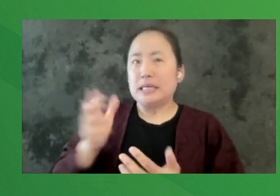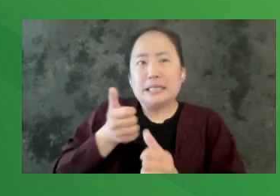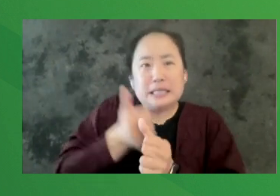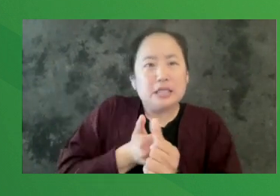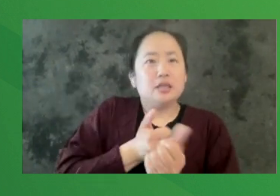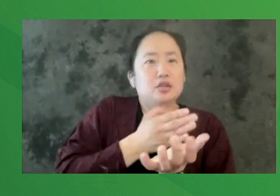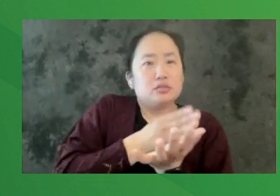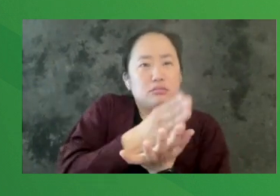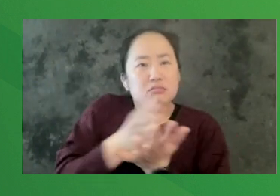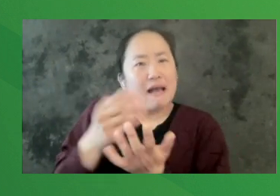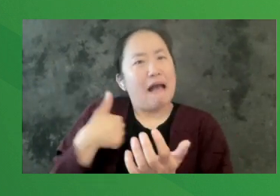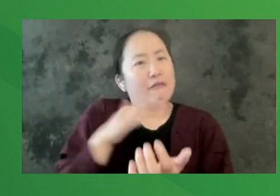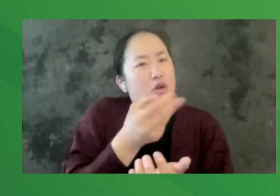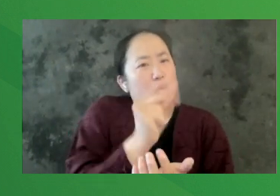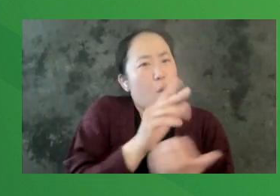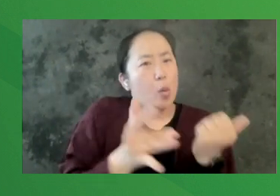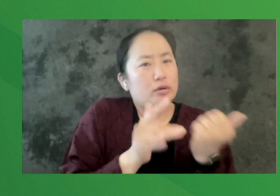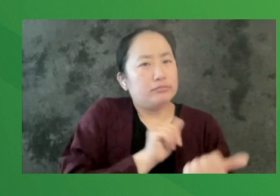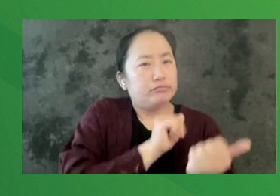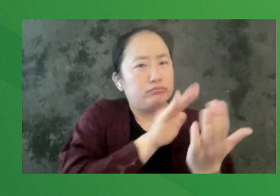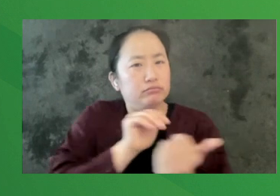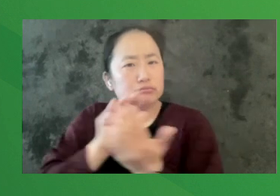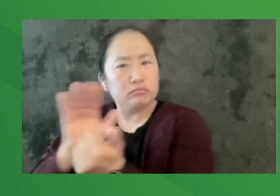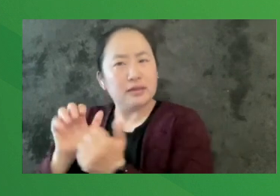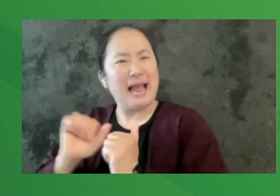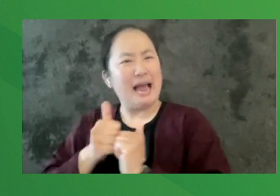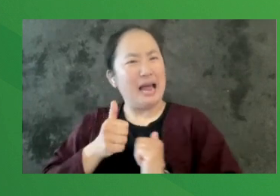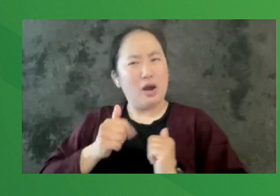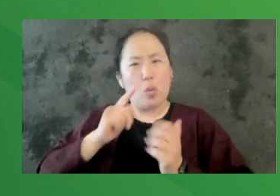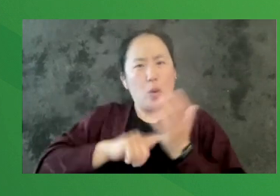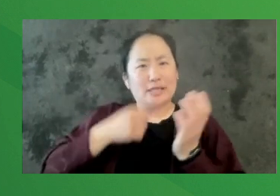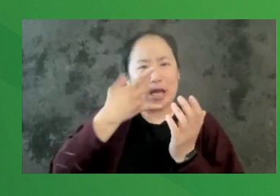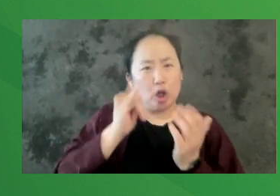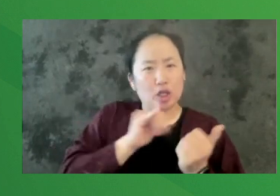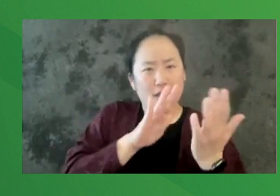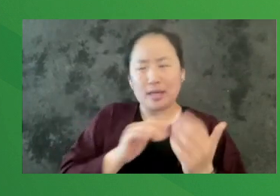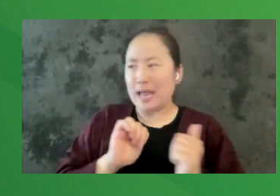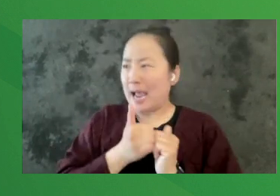us. How do they ensure that their work is valid? How do they test each other's work? So, if Judy,